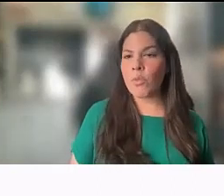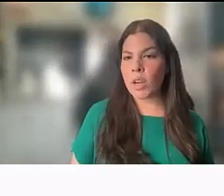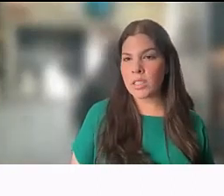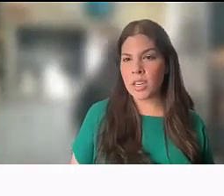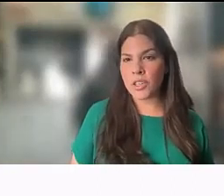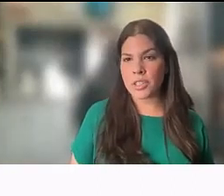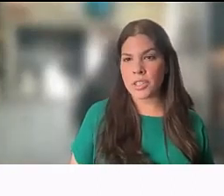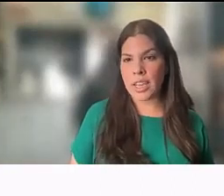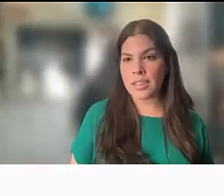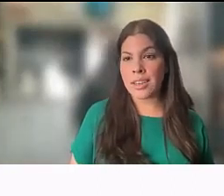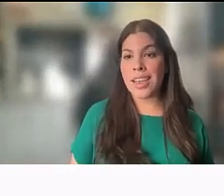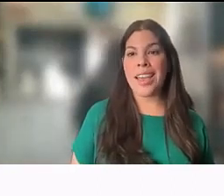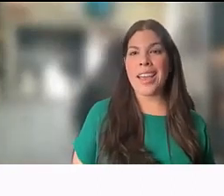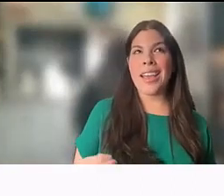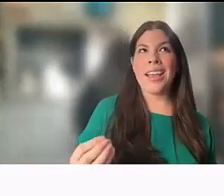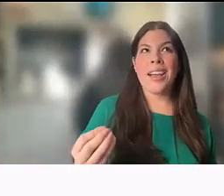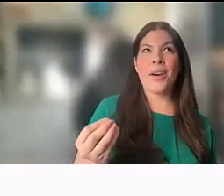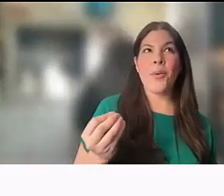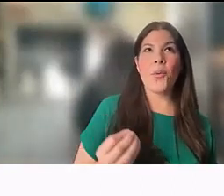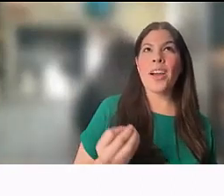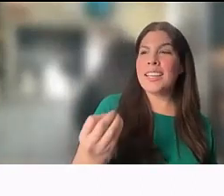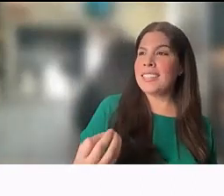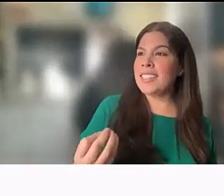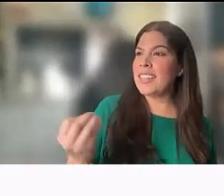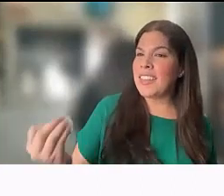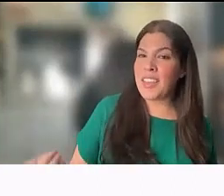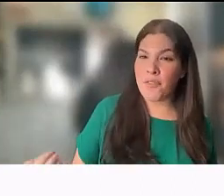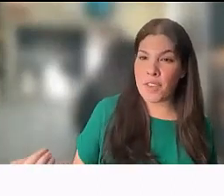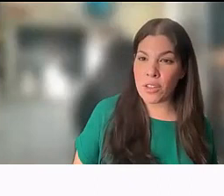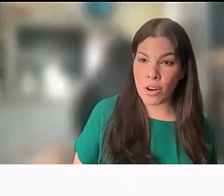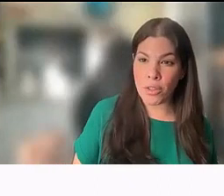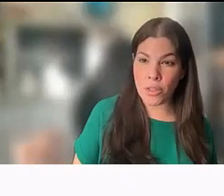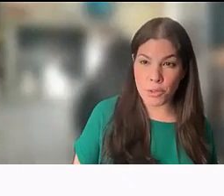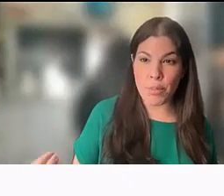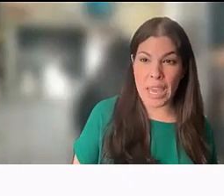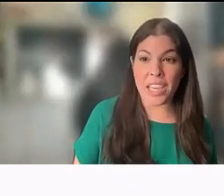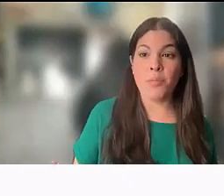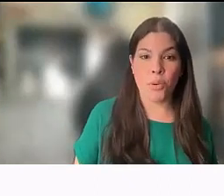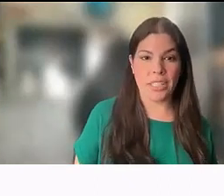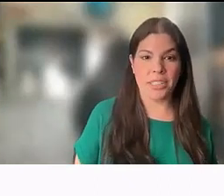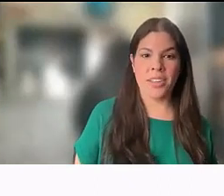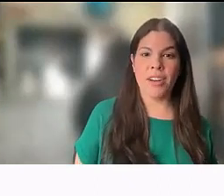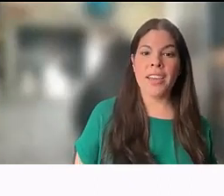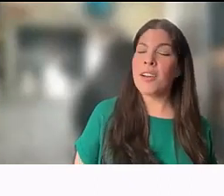You want to understand what is it that they feel are those pain points?